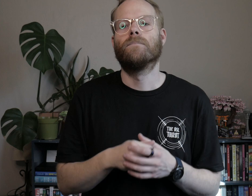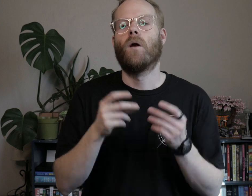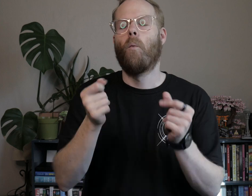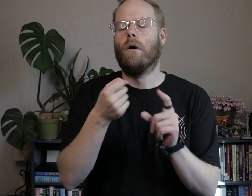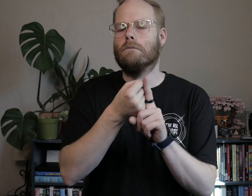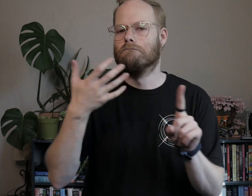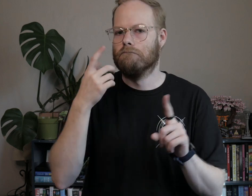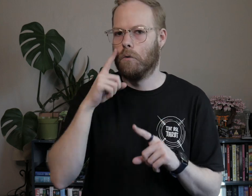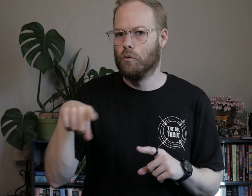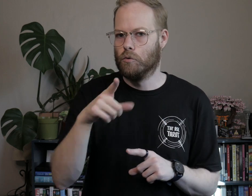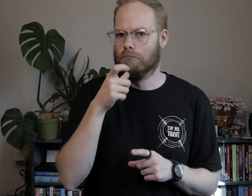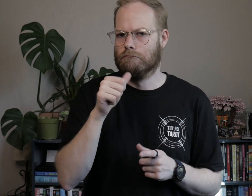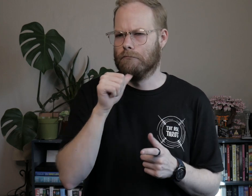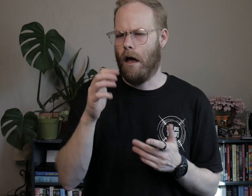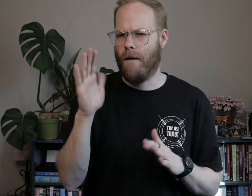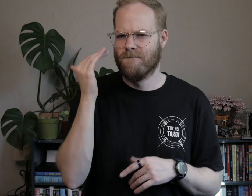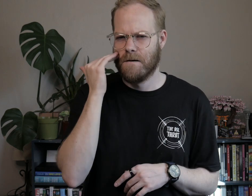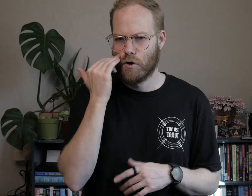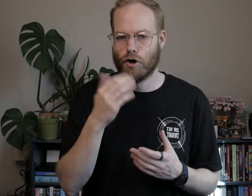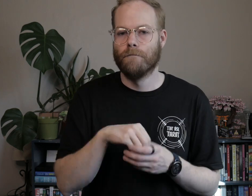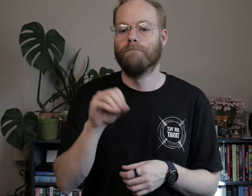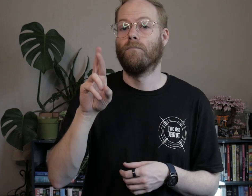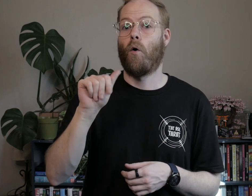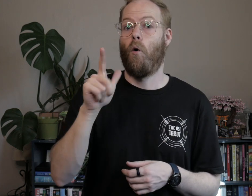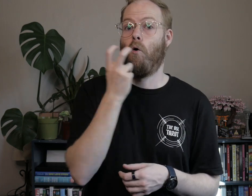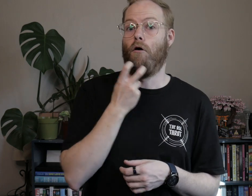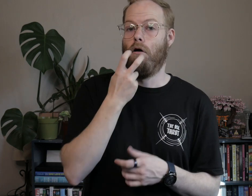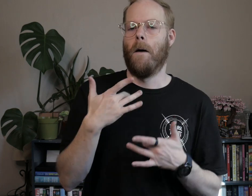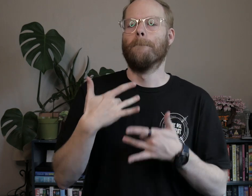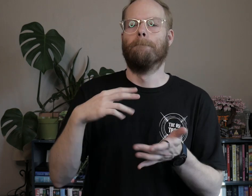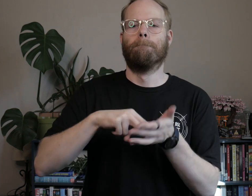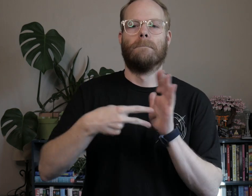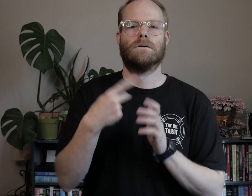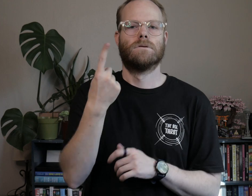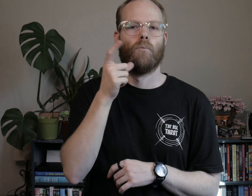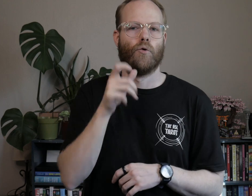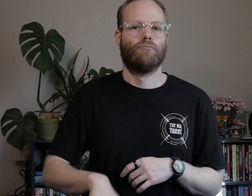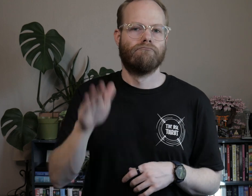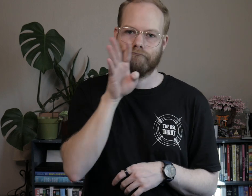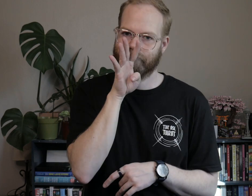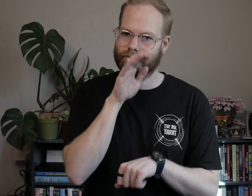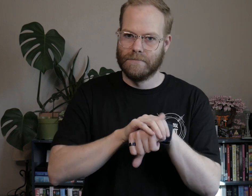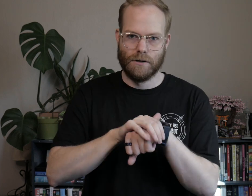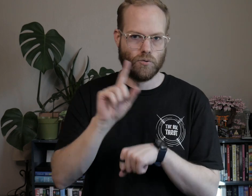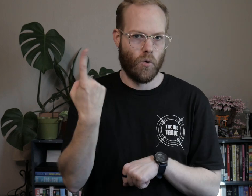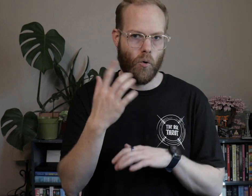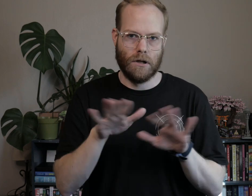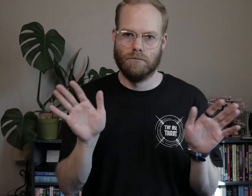A quick explanation for those who might not be familiar: oral typically means someone who grew up speaking English only,